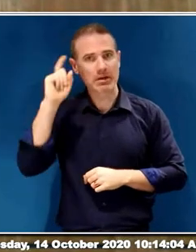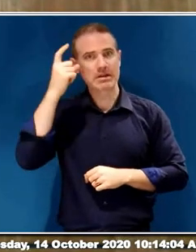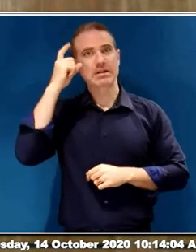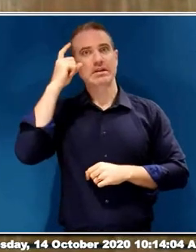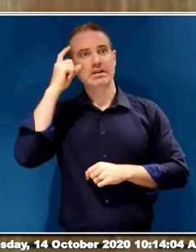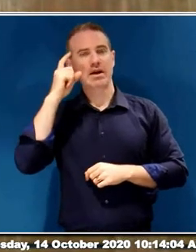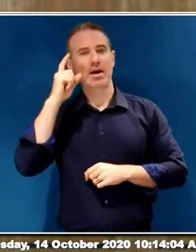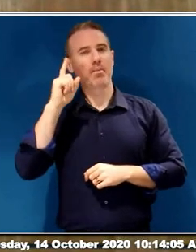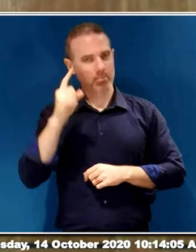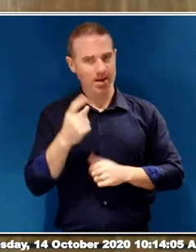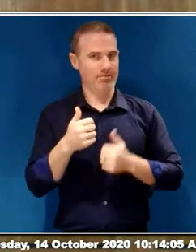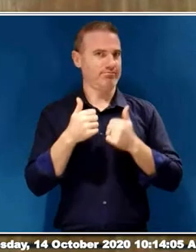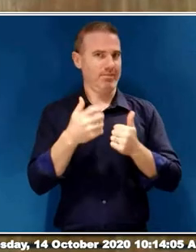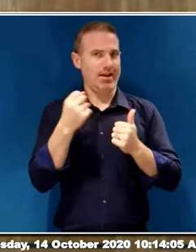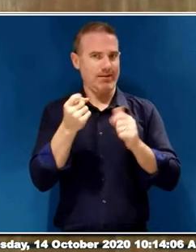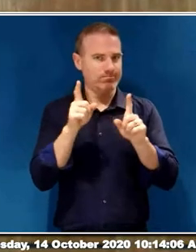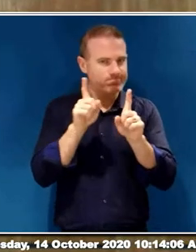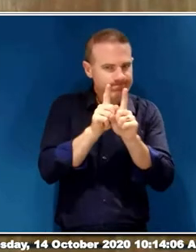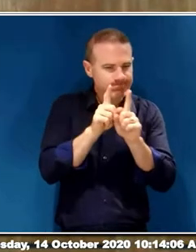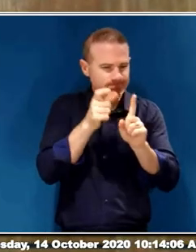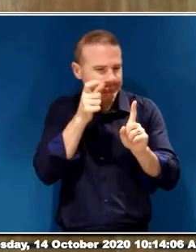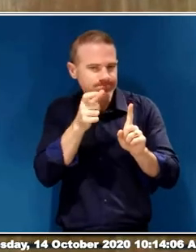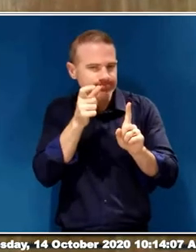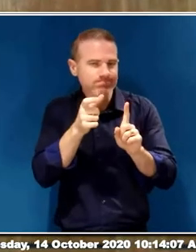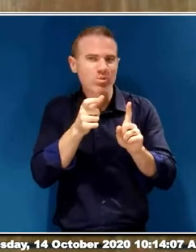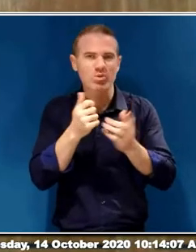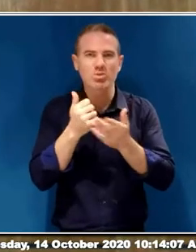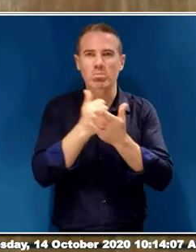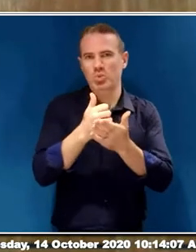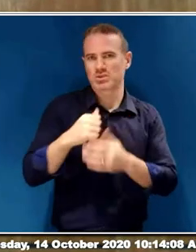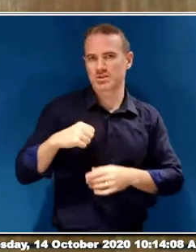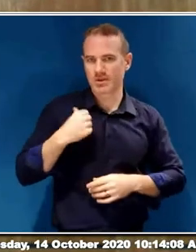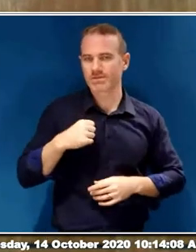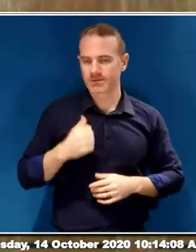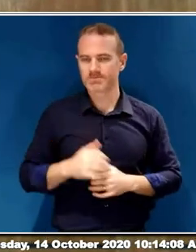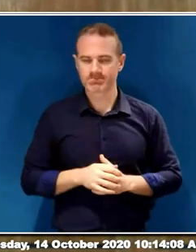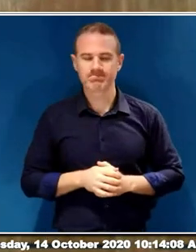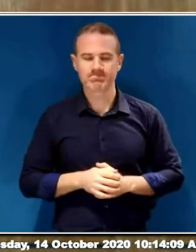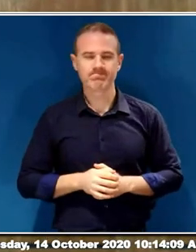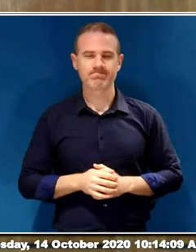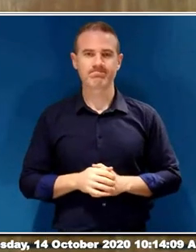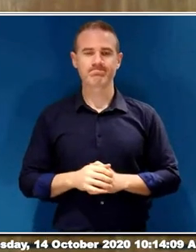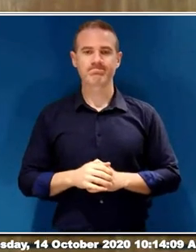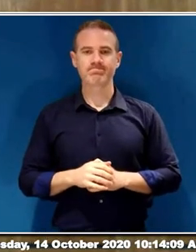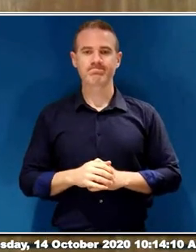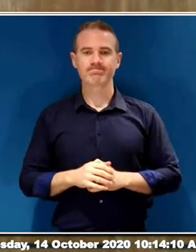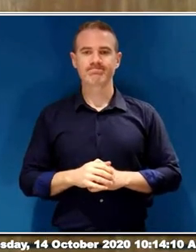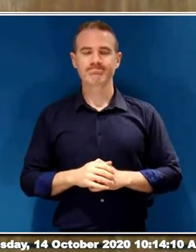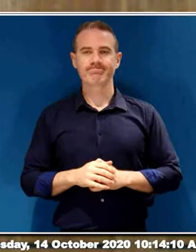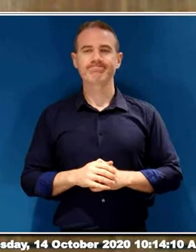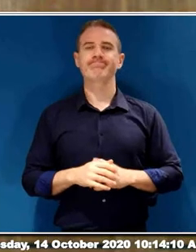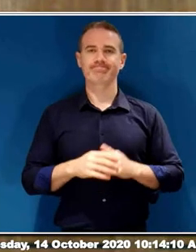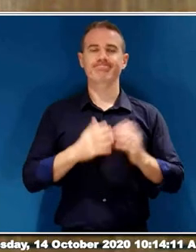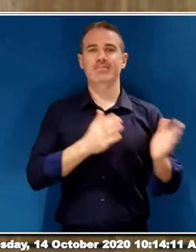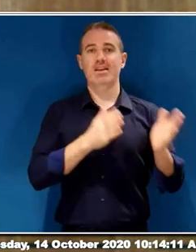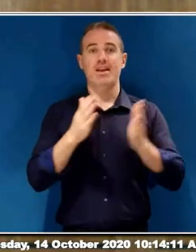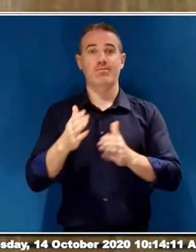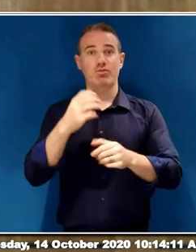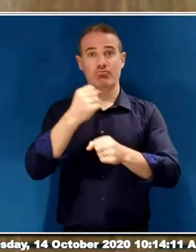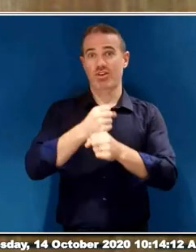monitored by support staff. Coming in to Grade 5, what was his experience like in Grade 5?